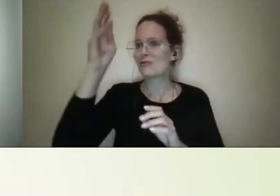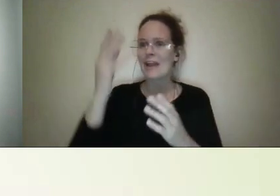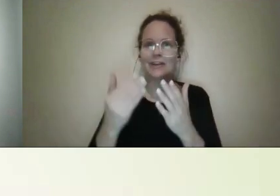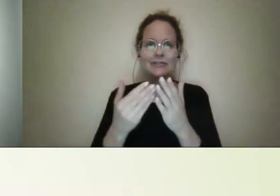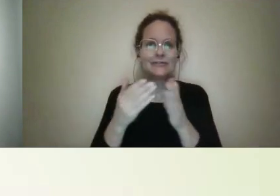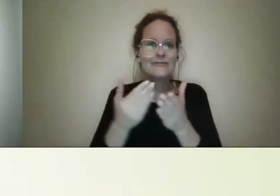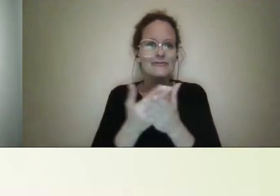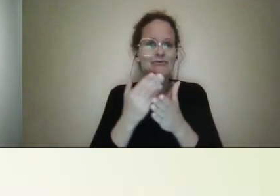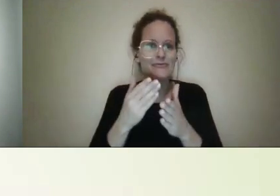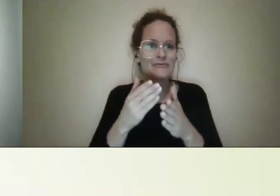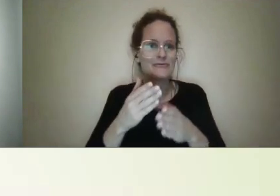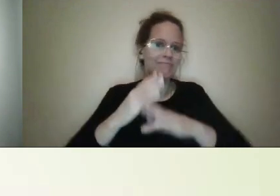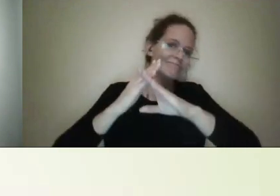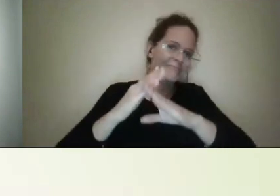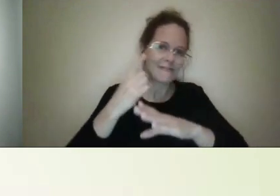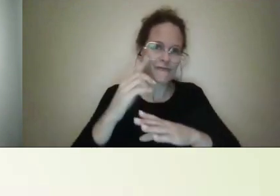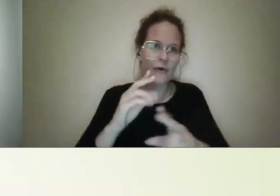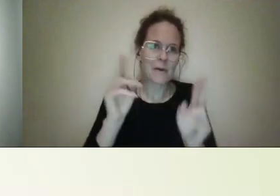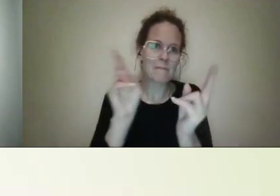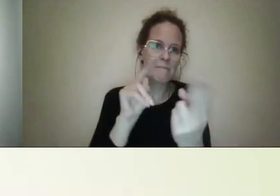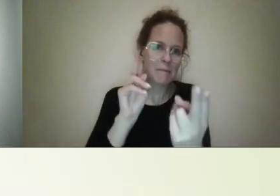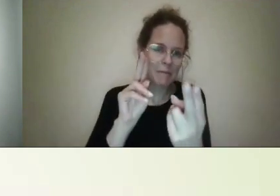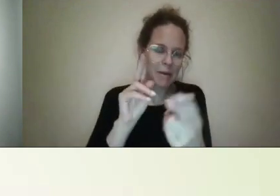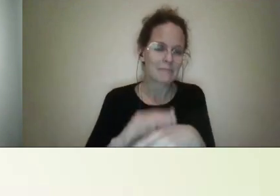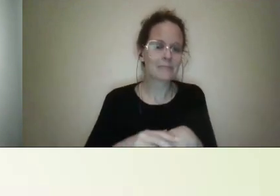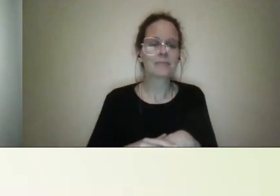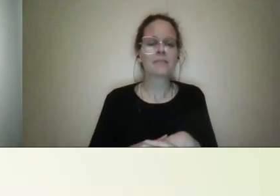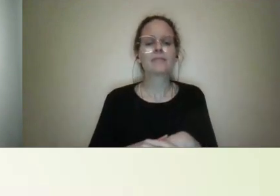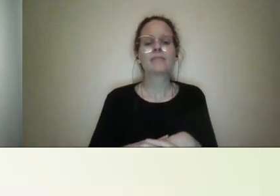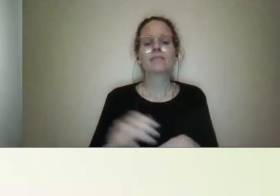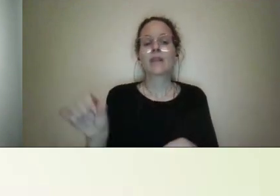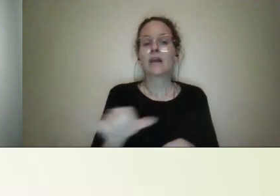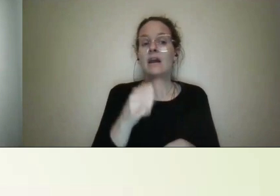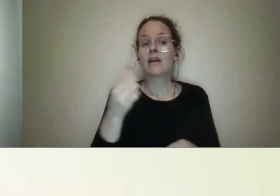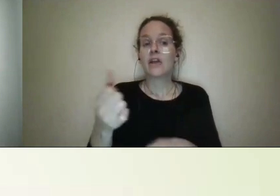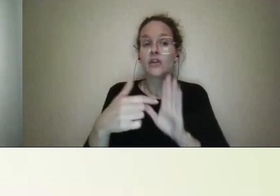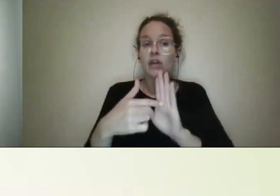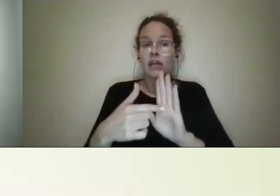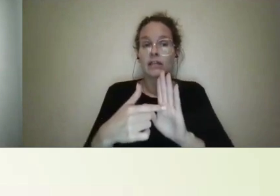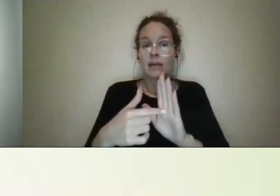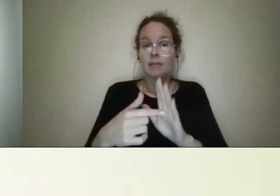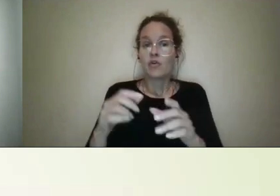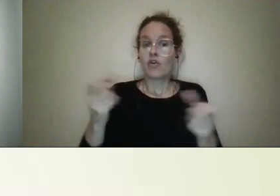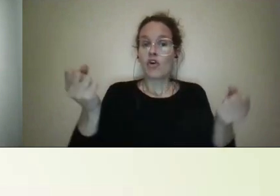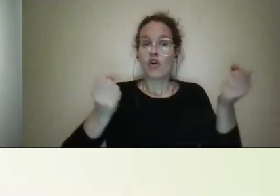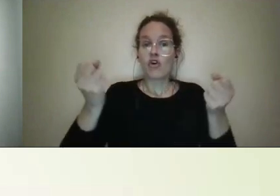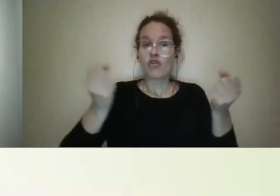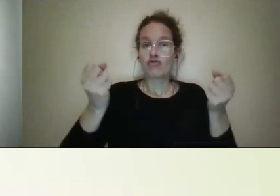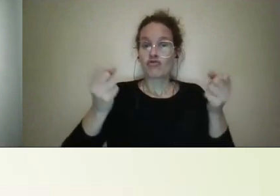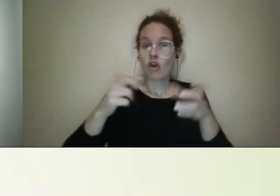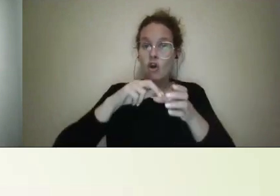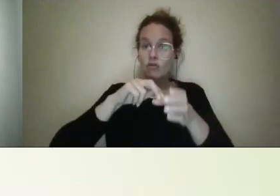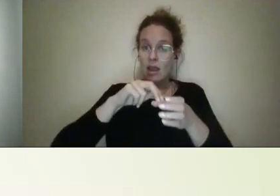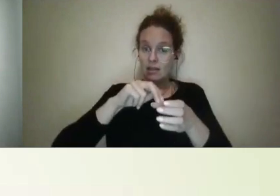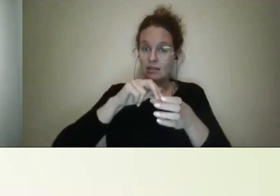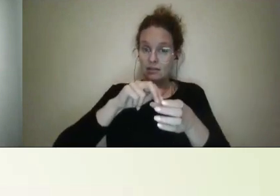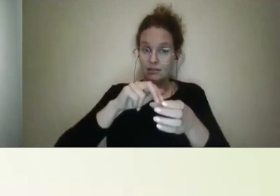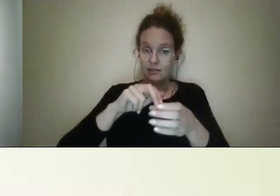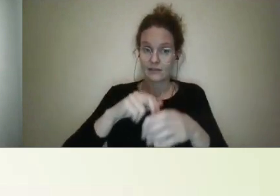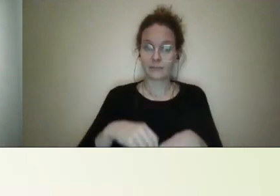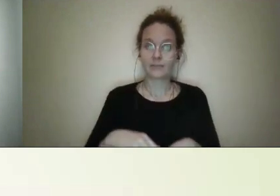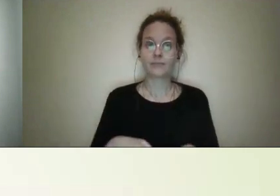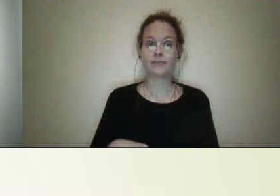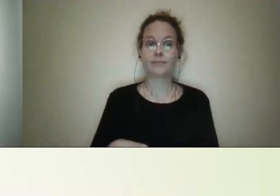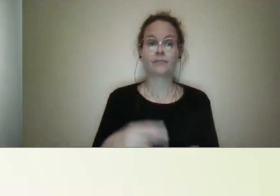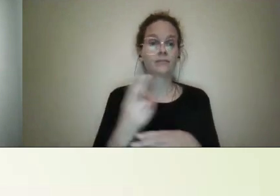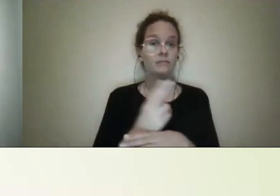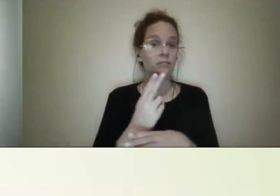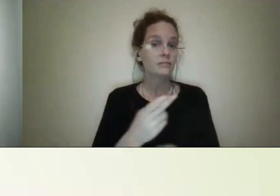Another example that I find very interesting is car rides. As a hearing aid user on my right ear,